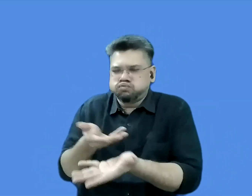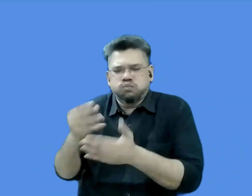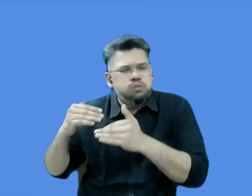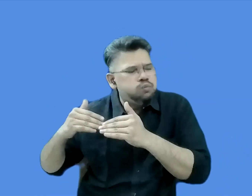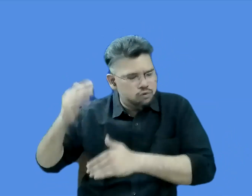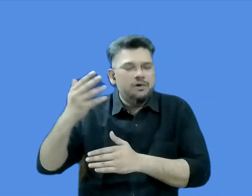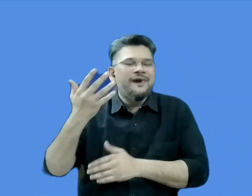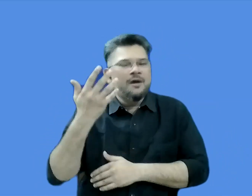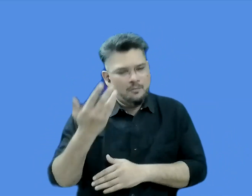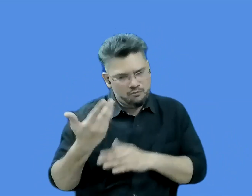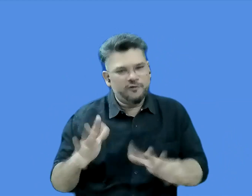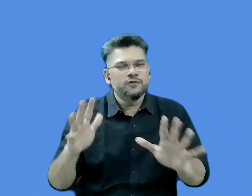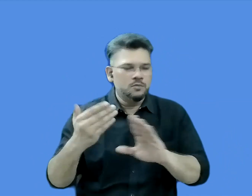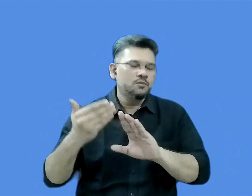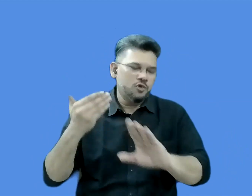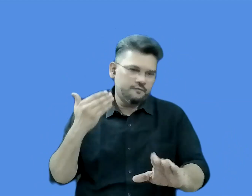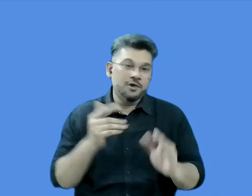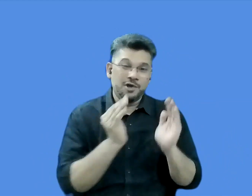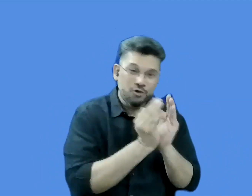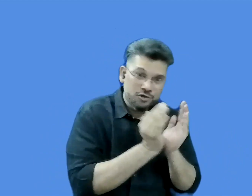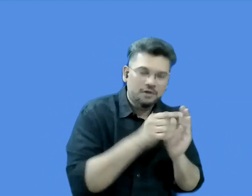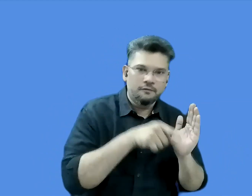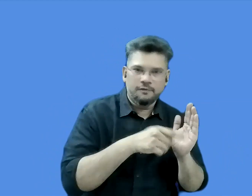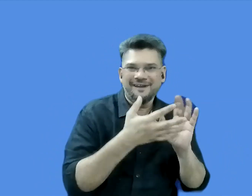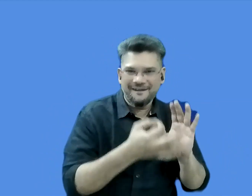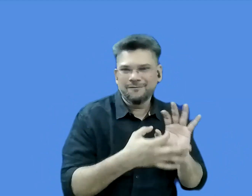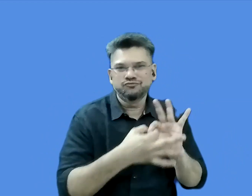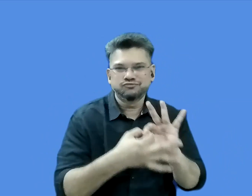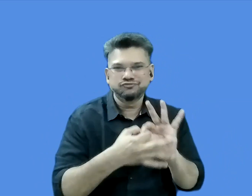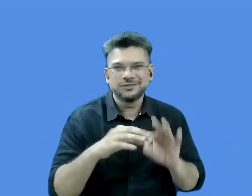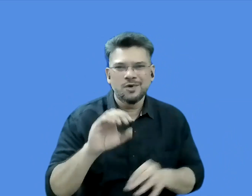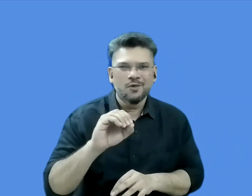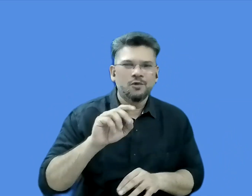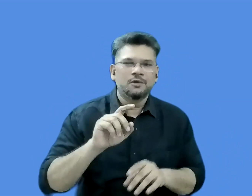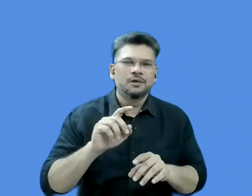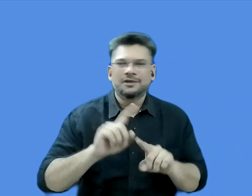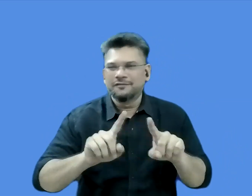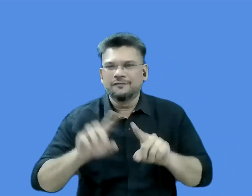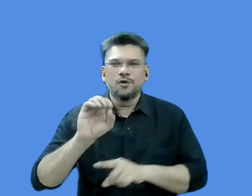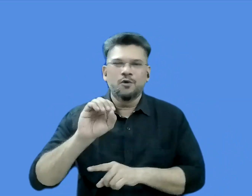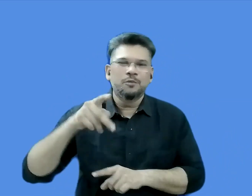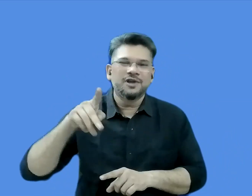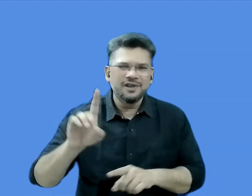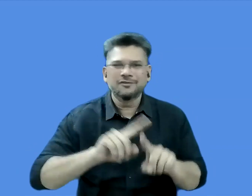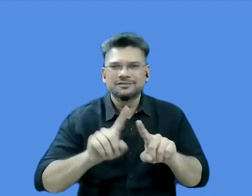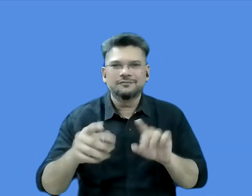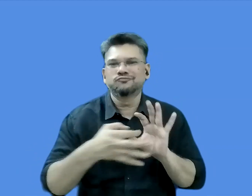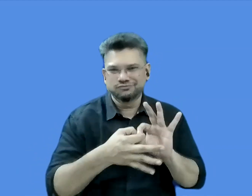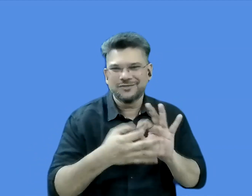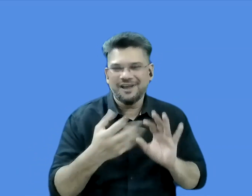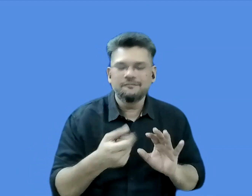there was a huge consultation process at field level. In field, UNICEF already is having some partnership and cooperation